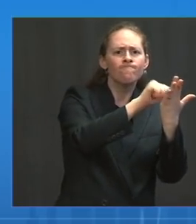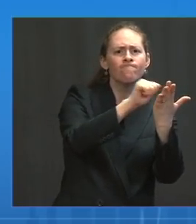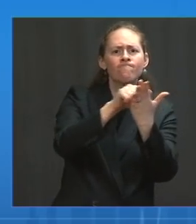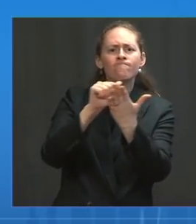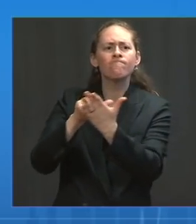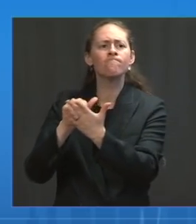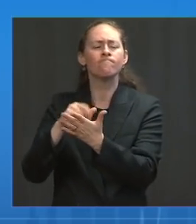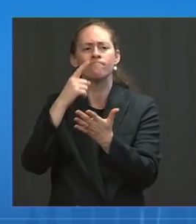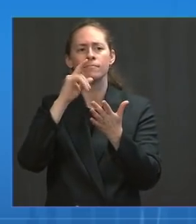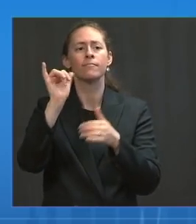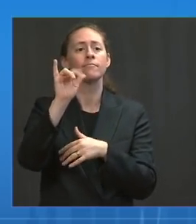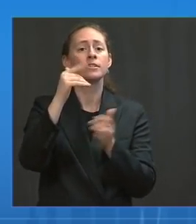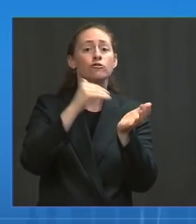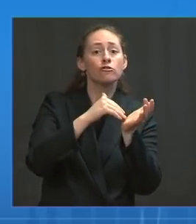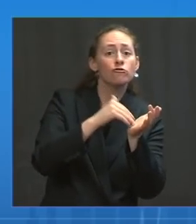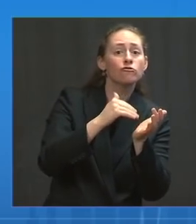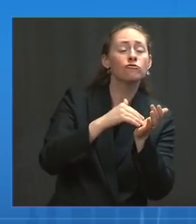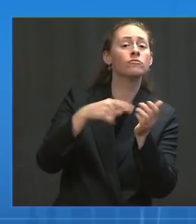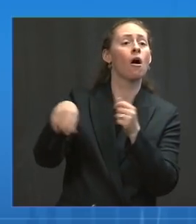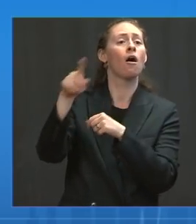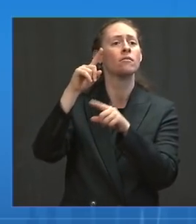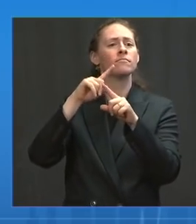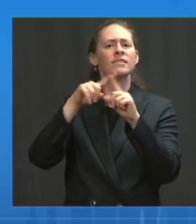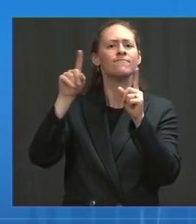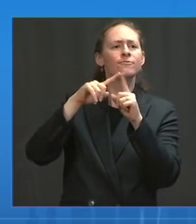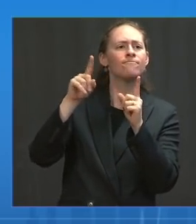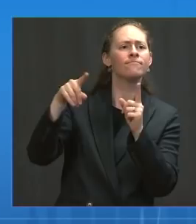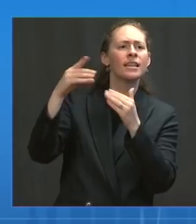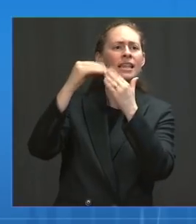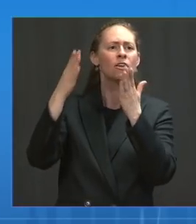that people look to for this type of advice and as we talked about earlier,